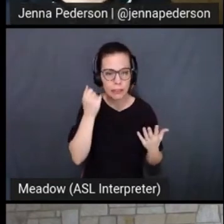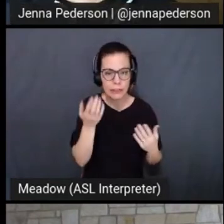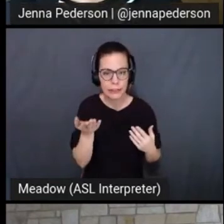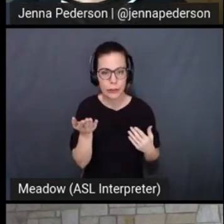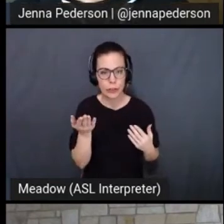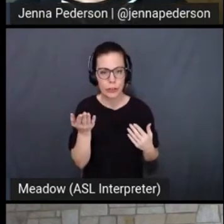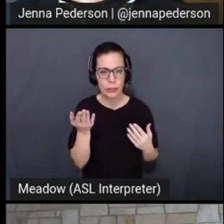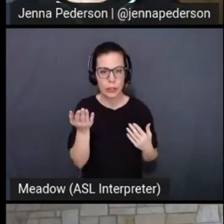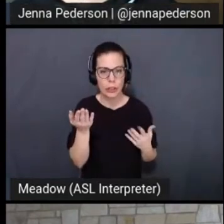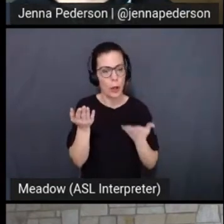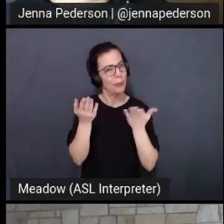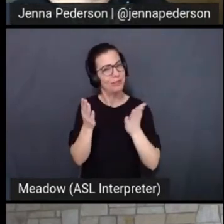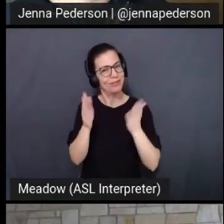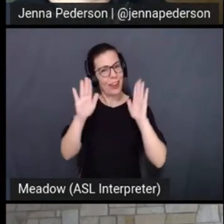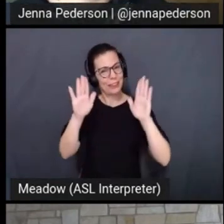That's so awesome, let's just use this.